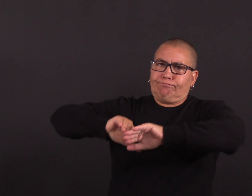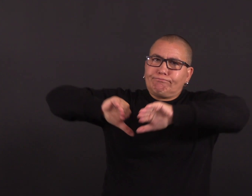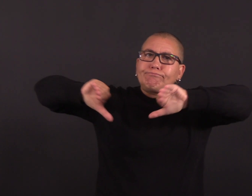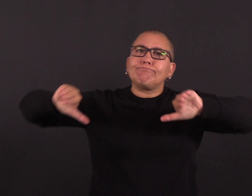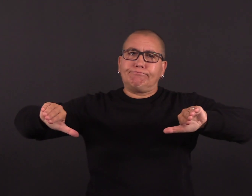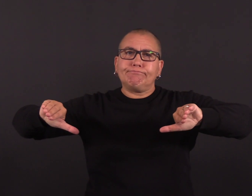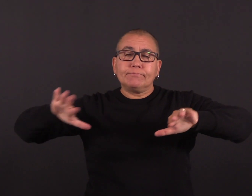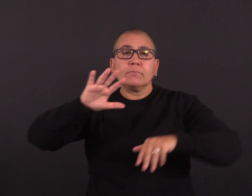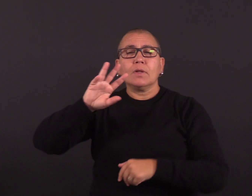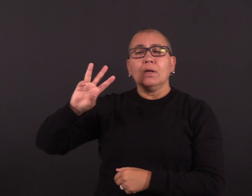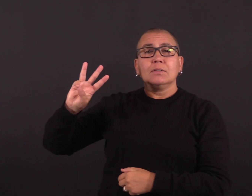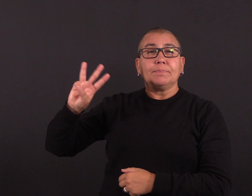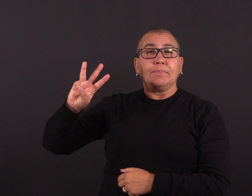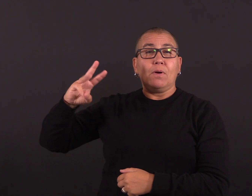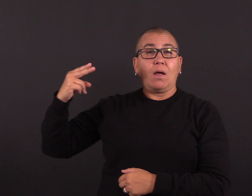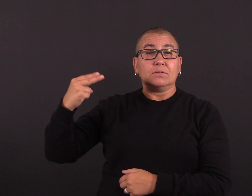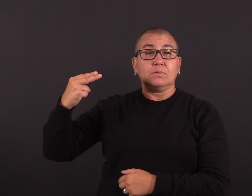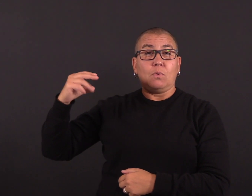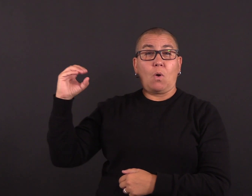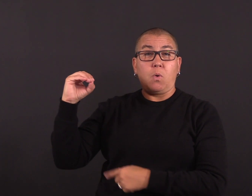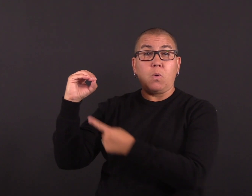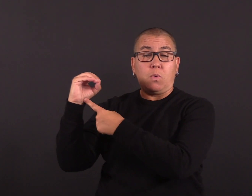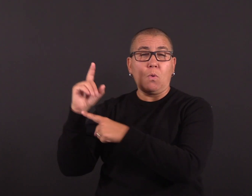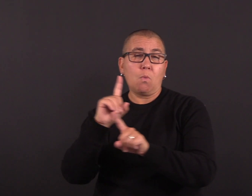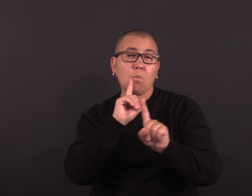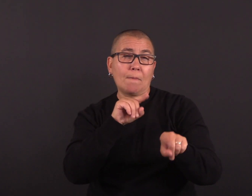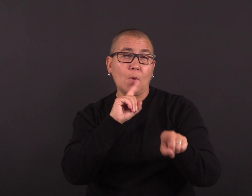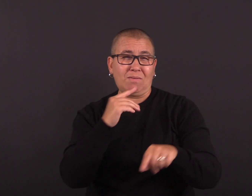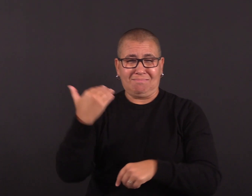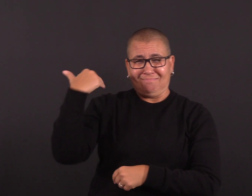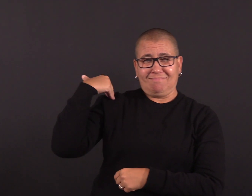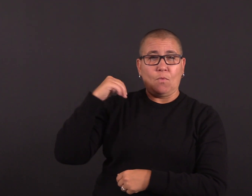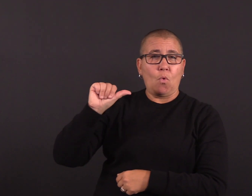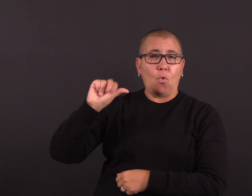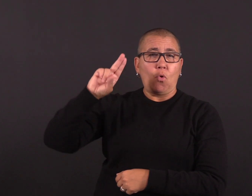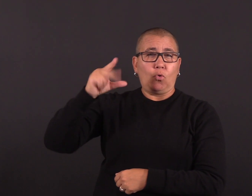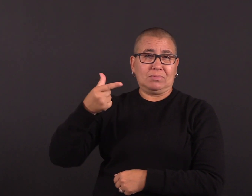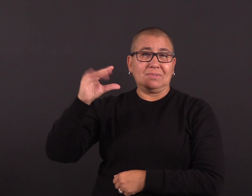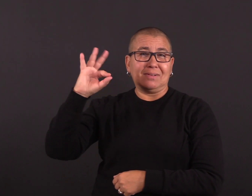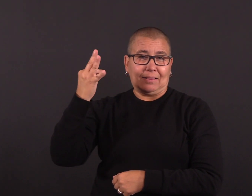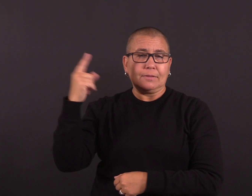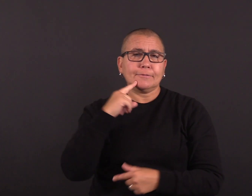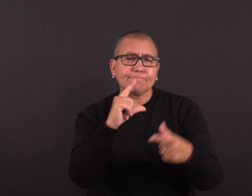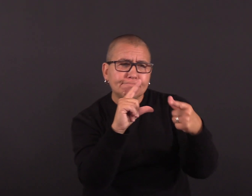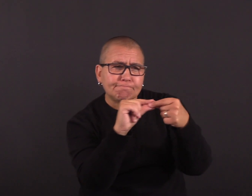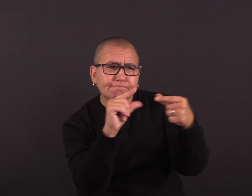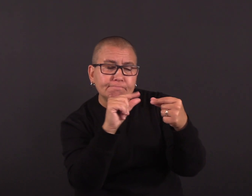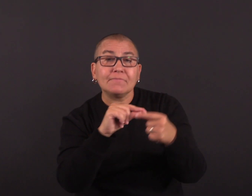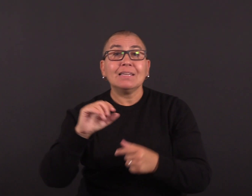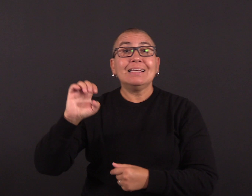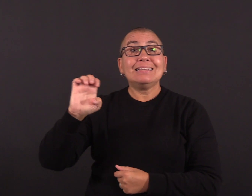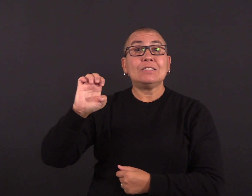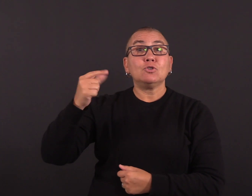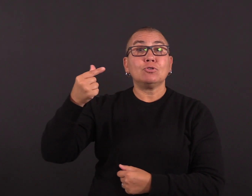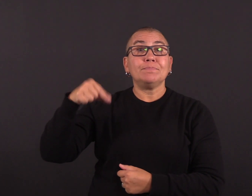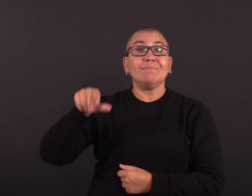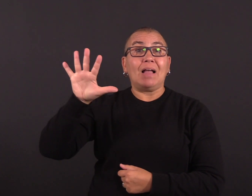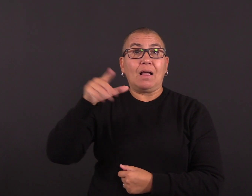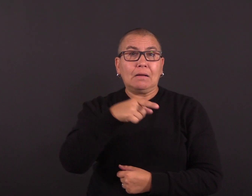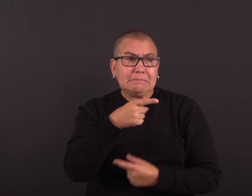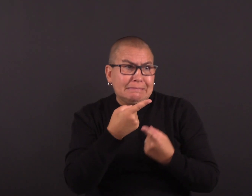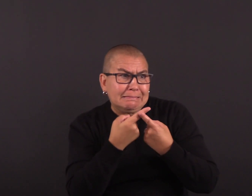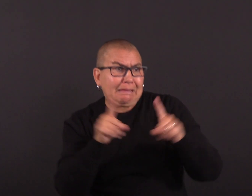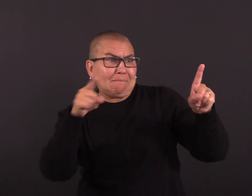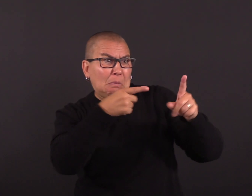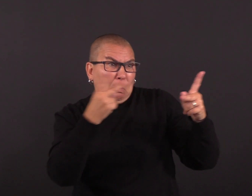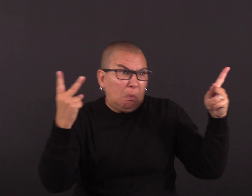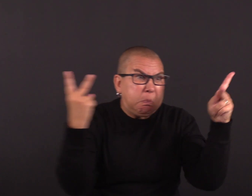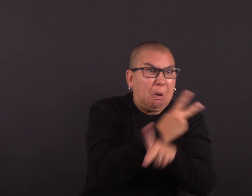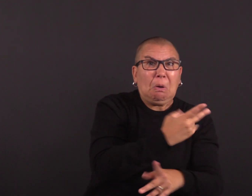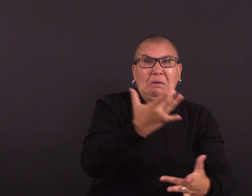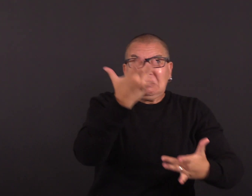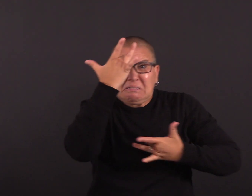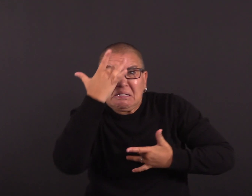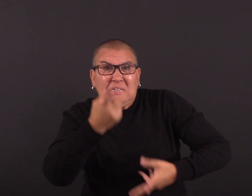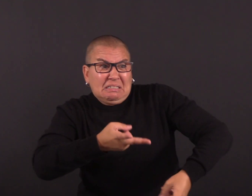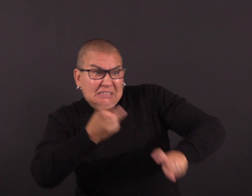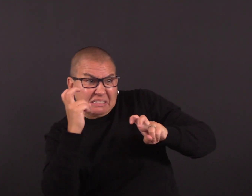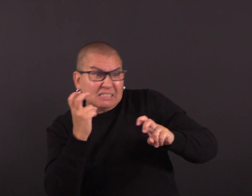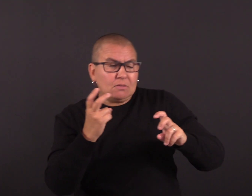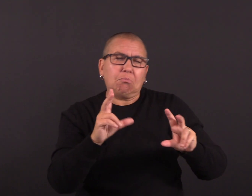COVID symptoms appear to be largely the same. Since EG.5 and FL.1.5.1 emerged, officials have